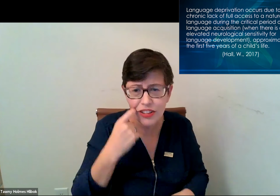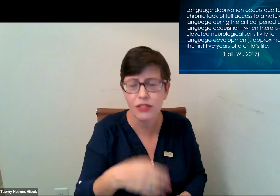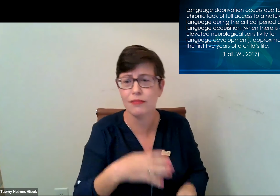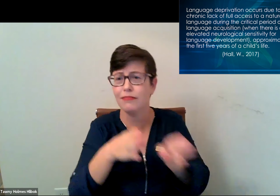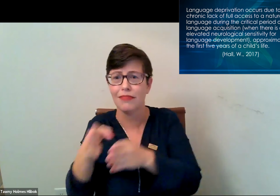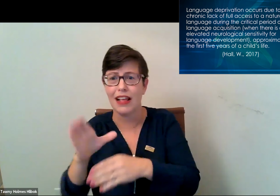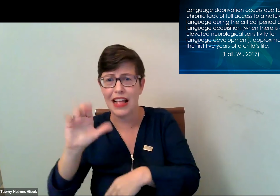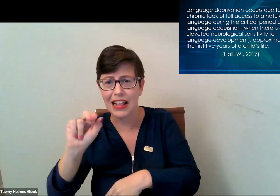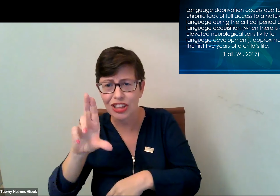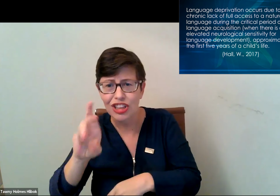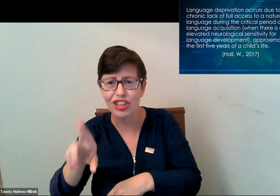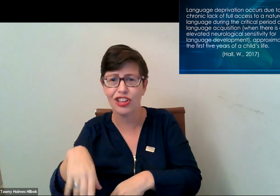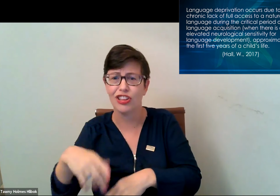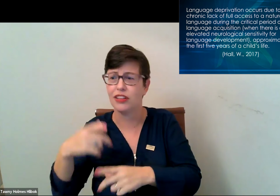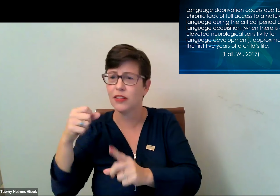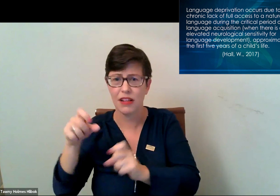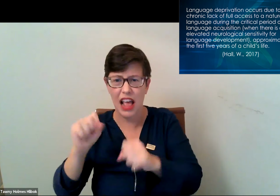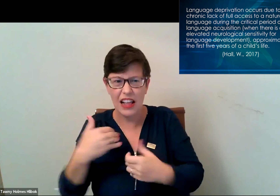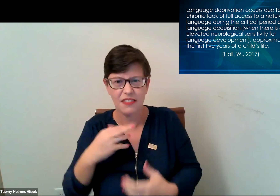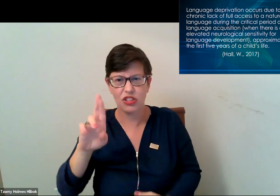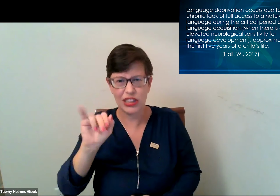Drug addiction, heart attacks alcoholism cancer